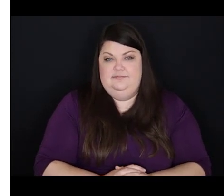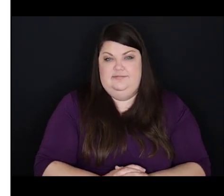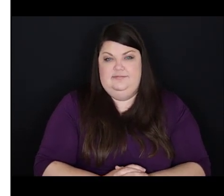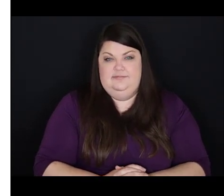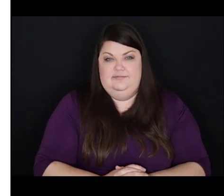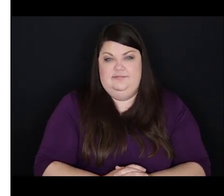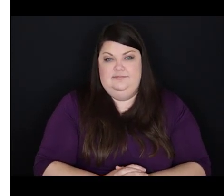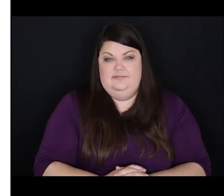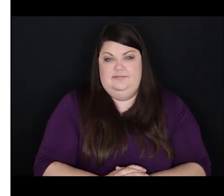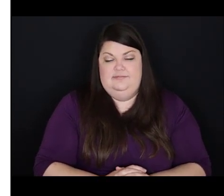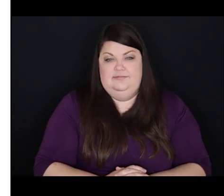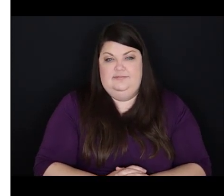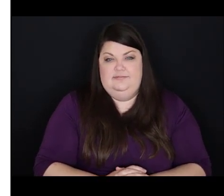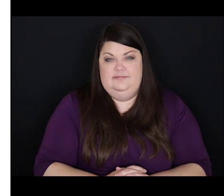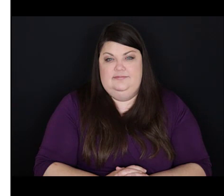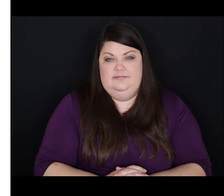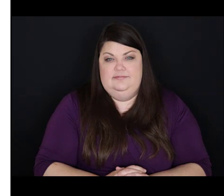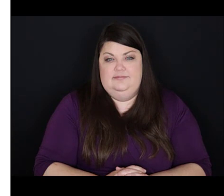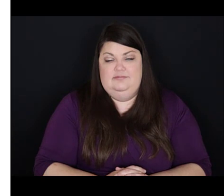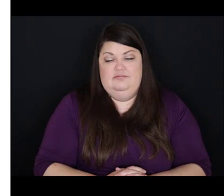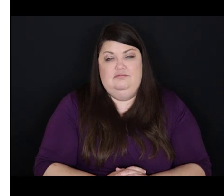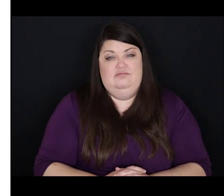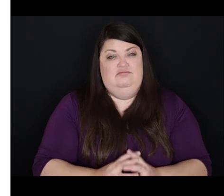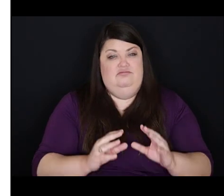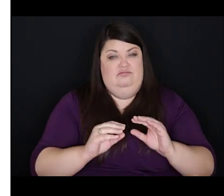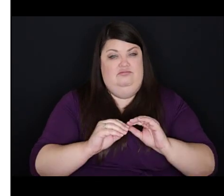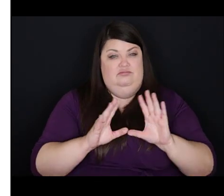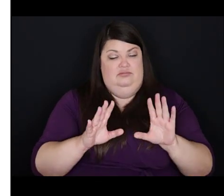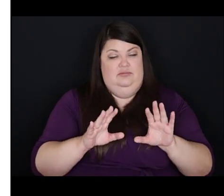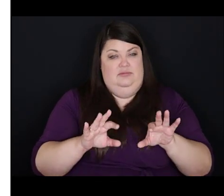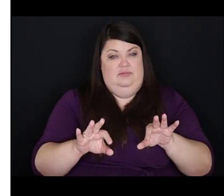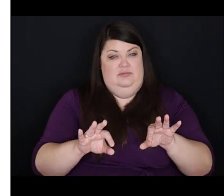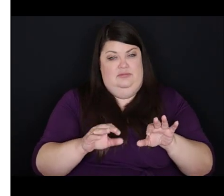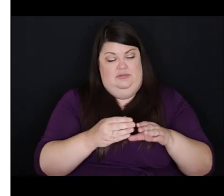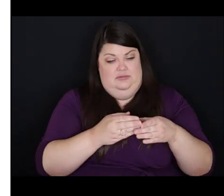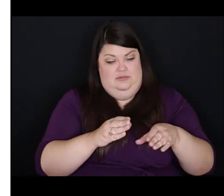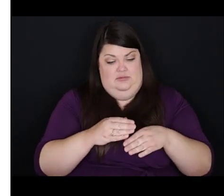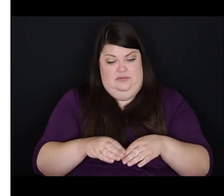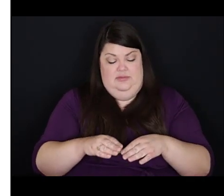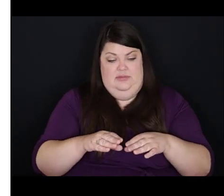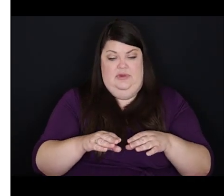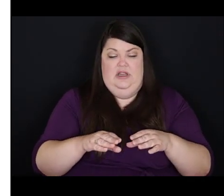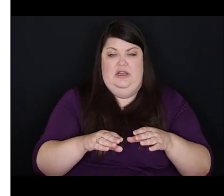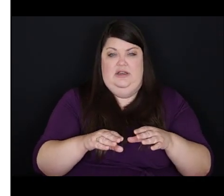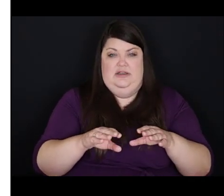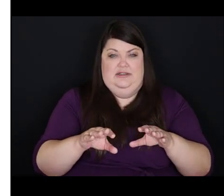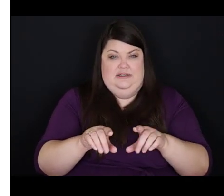The discernable differences in the terminology when discussing ‘students with disabilities’ and